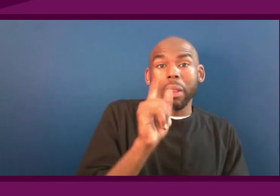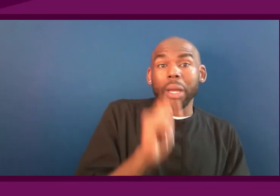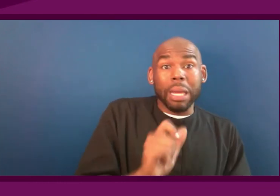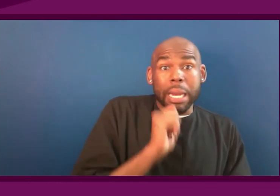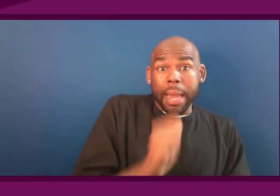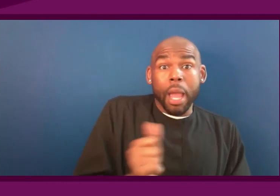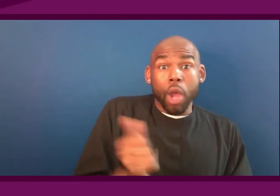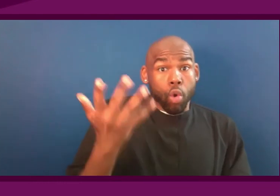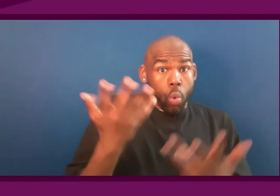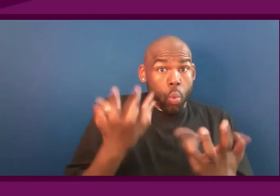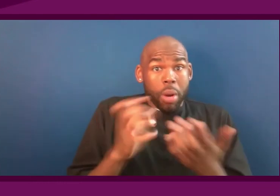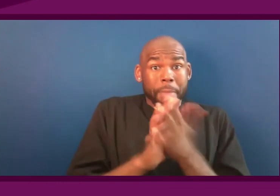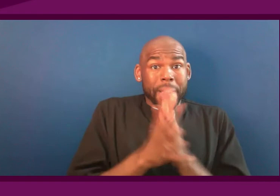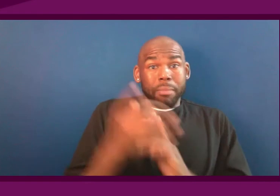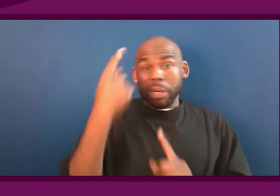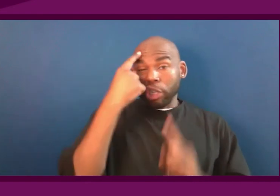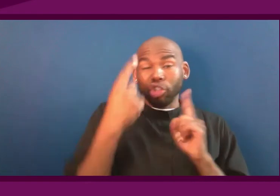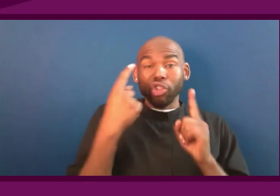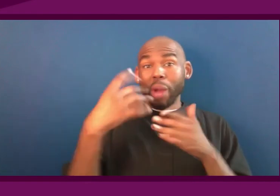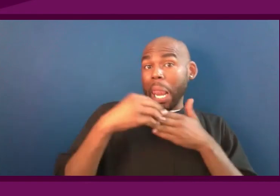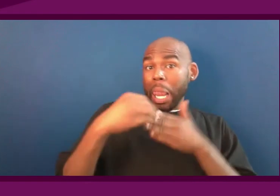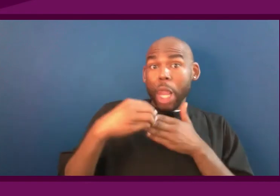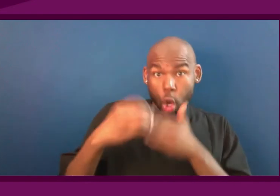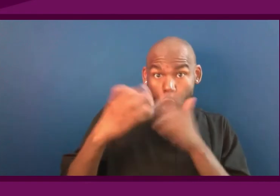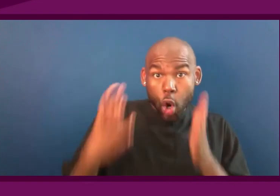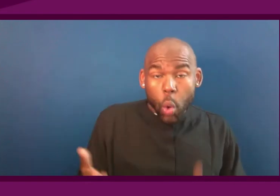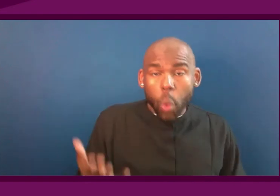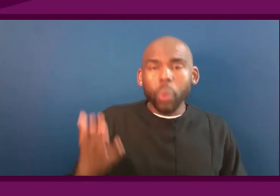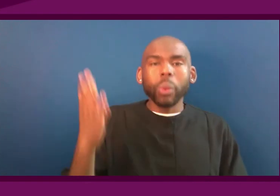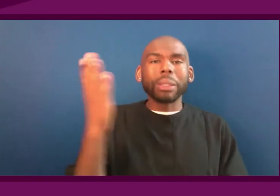you to make money, but you also need to do social good. And you need to have a diverse